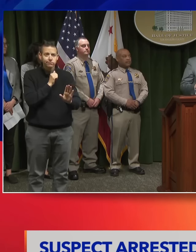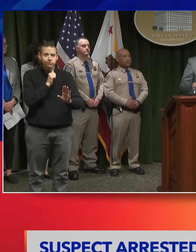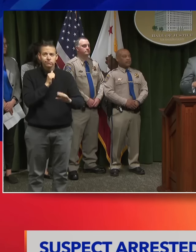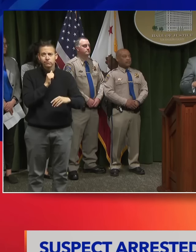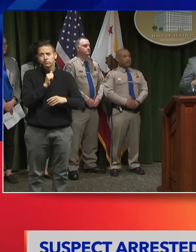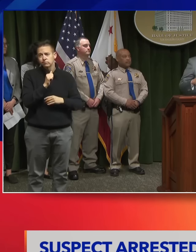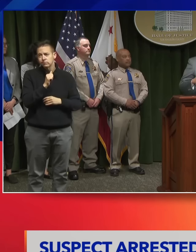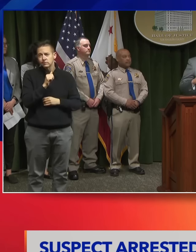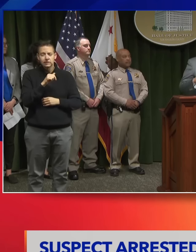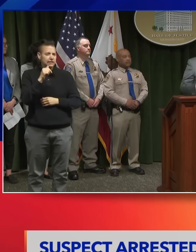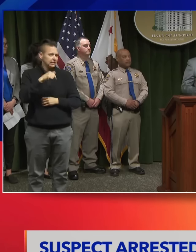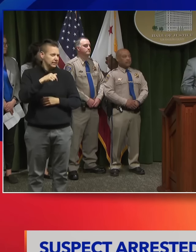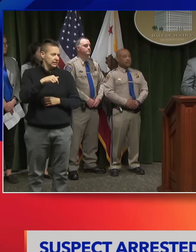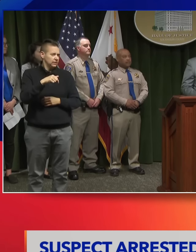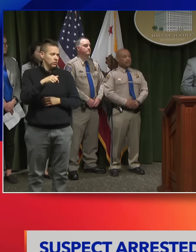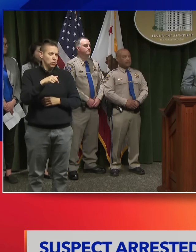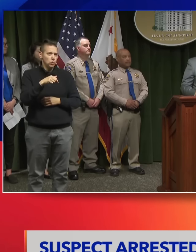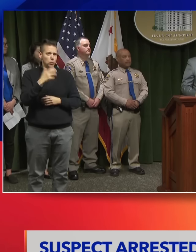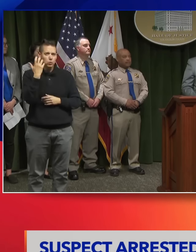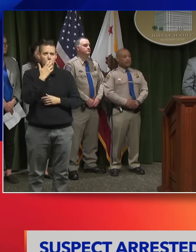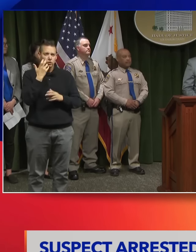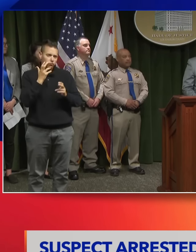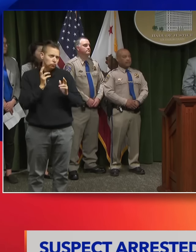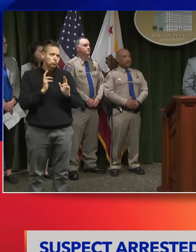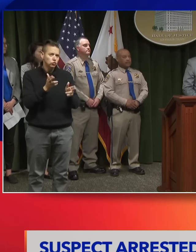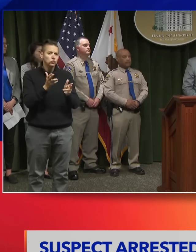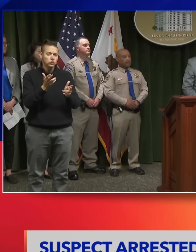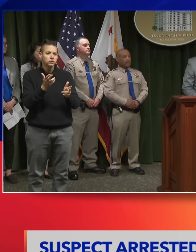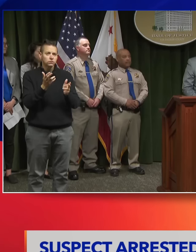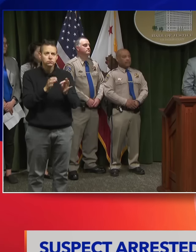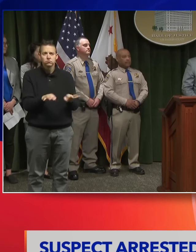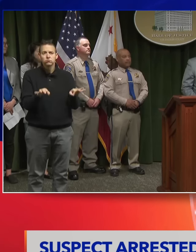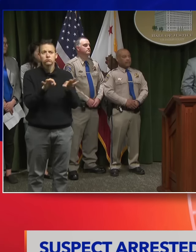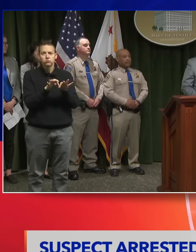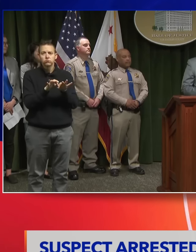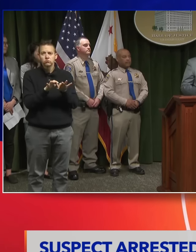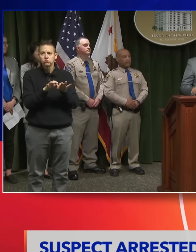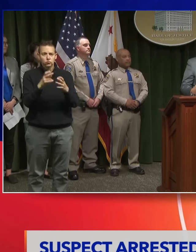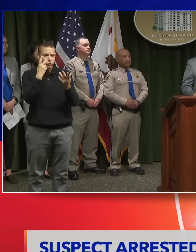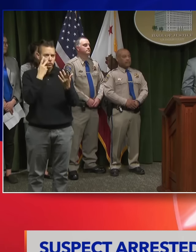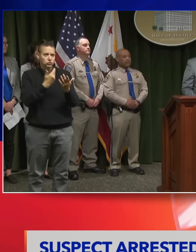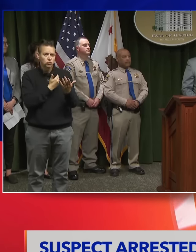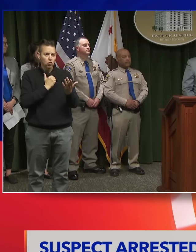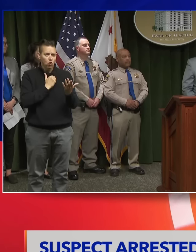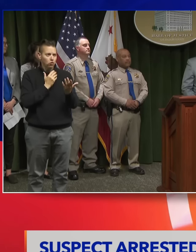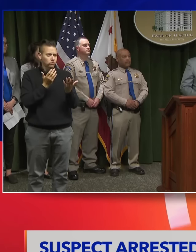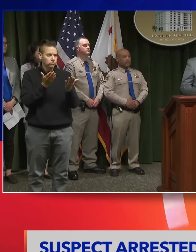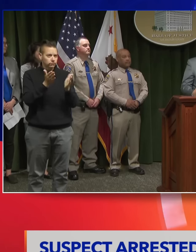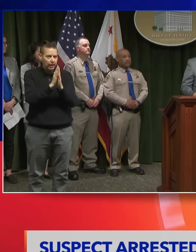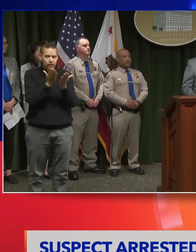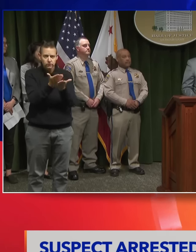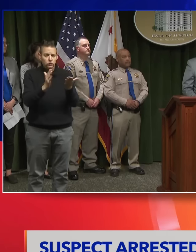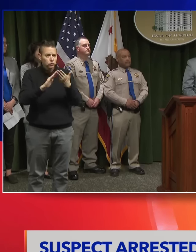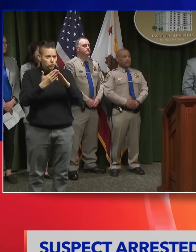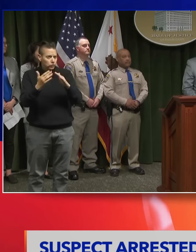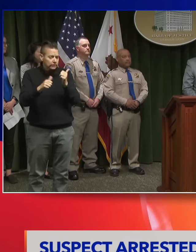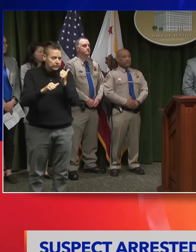SURROUNDED BY A LOT OF FOLKS. SO I DO WANT TO START OFF BY THANKING BEAR WITH ME BECAUSE THIS WAS. THIS WAS A VERY